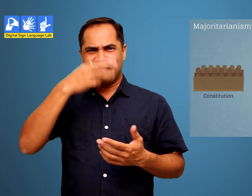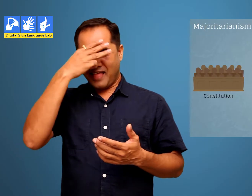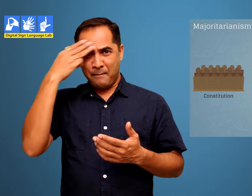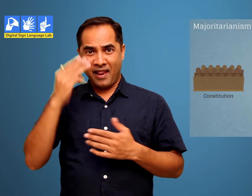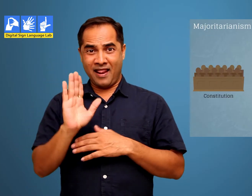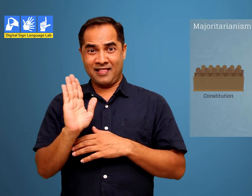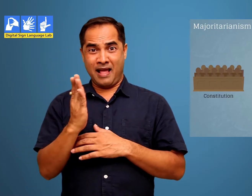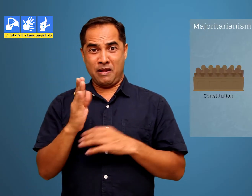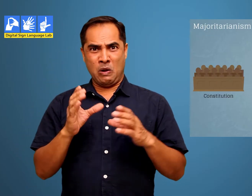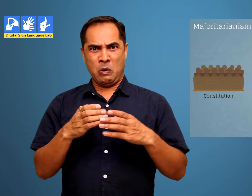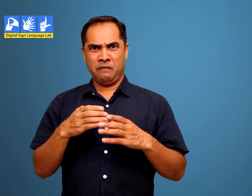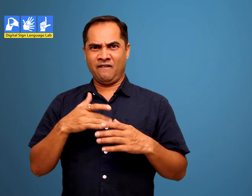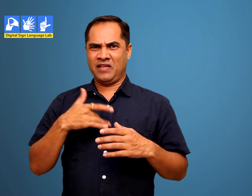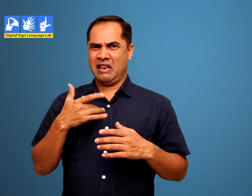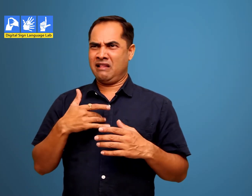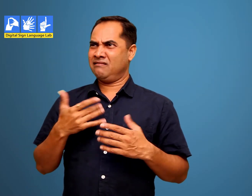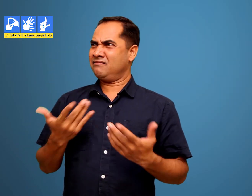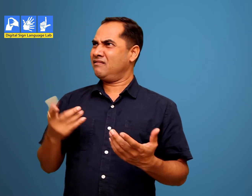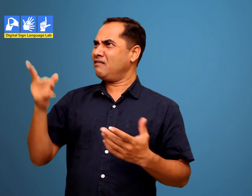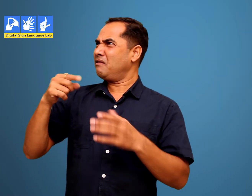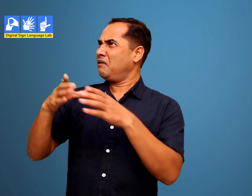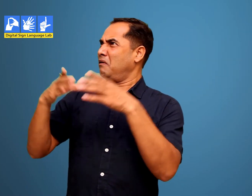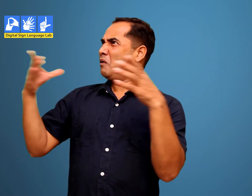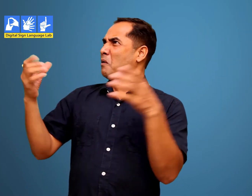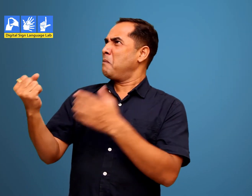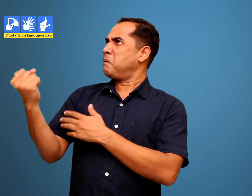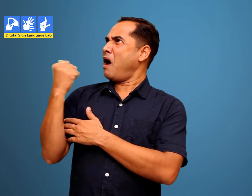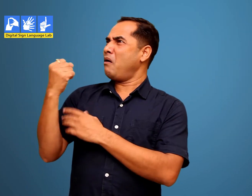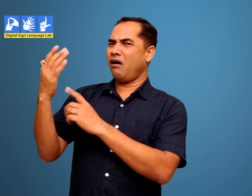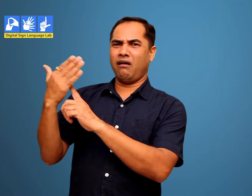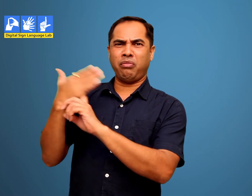Lankan Tamils felt that none of the major political parties was sensitive to